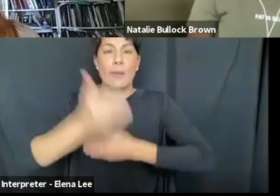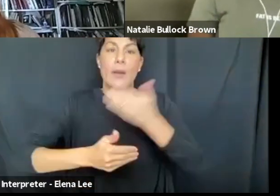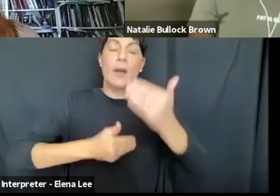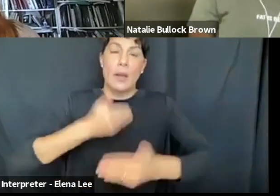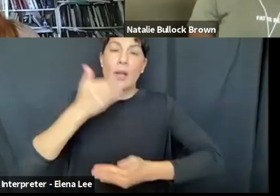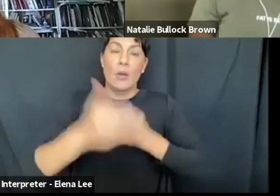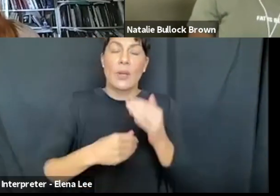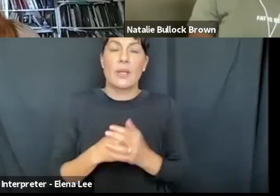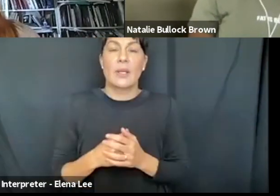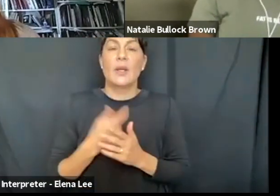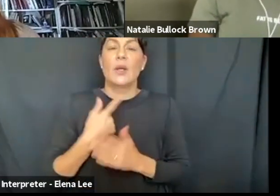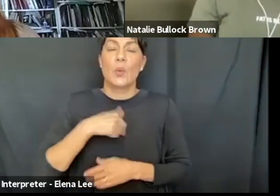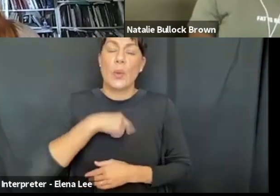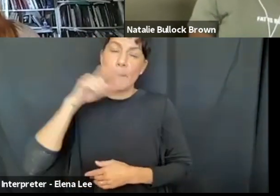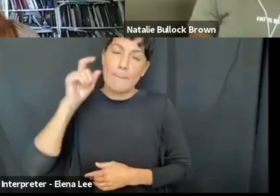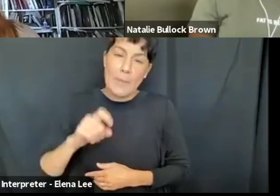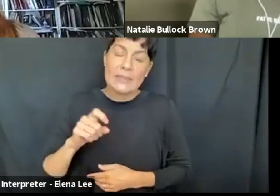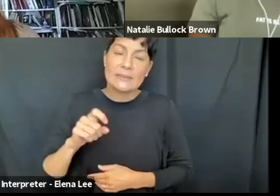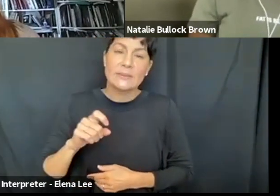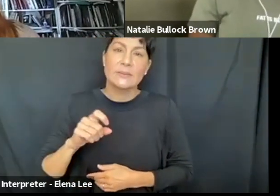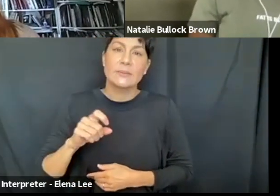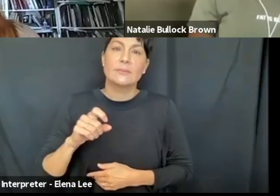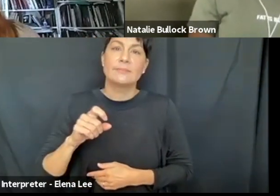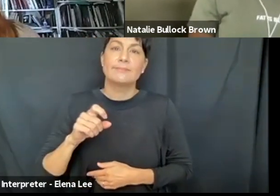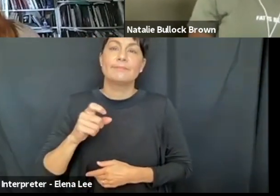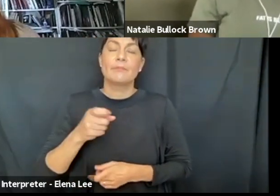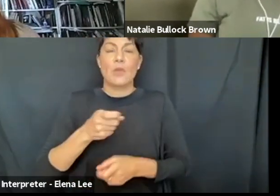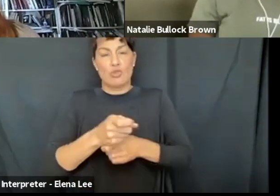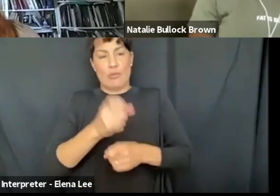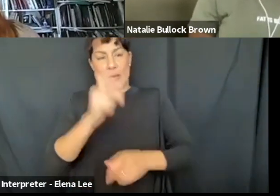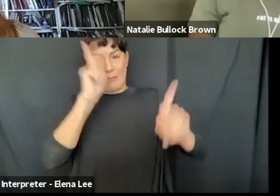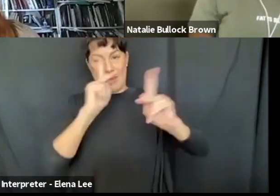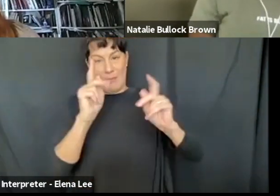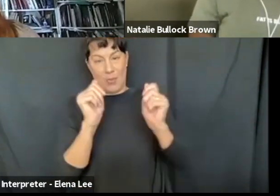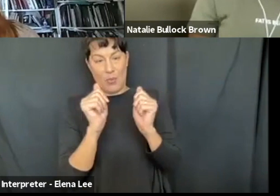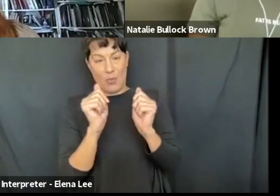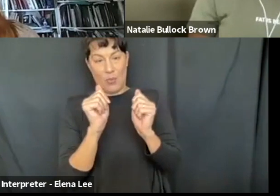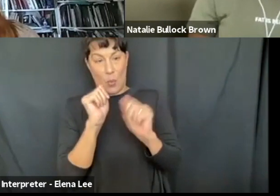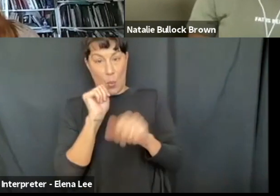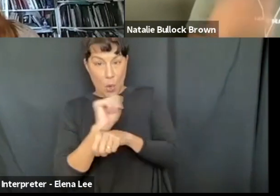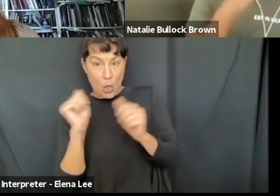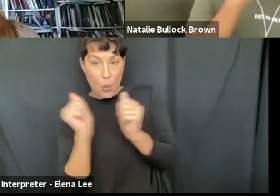And so, we have to be able to treat the people we work with with care throughout the whole process